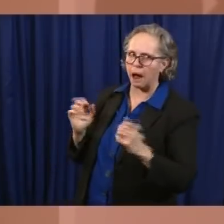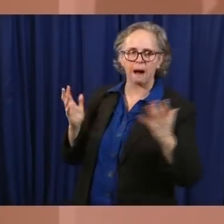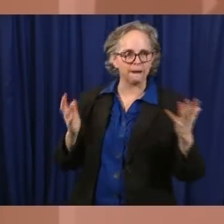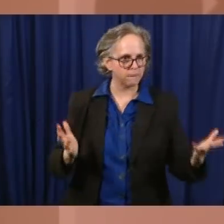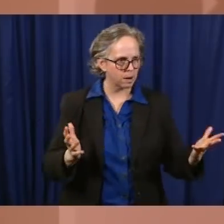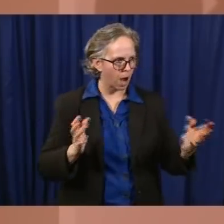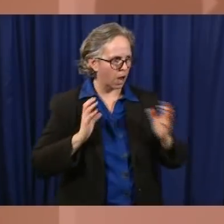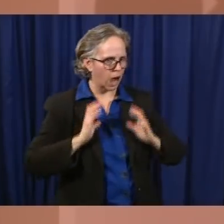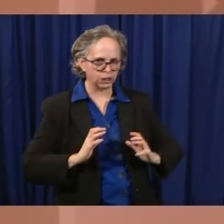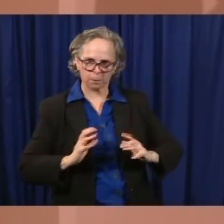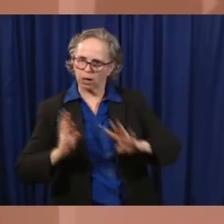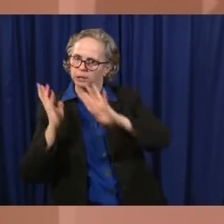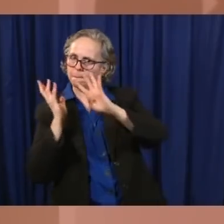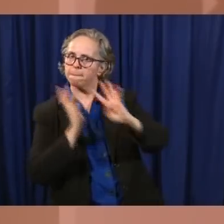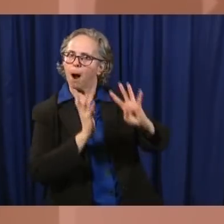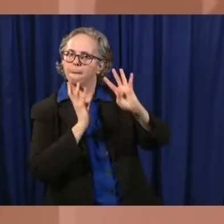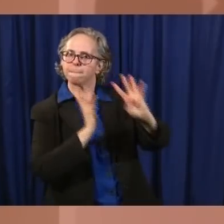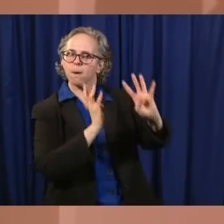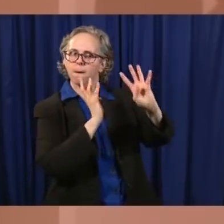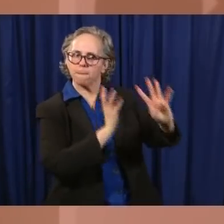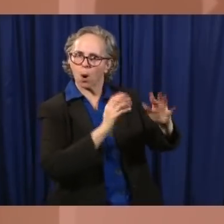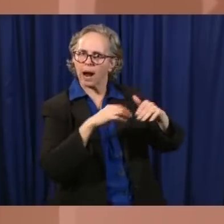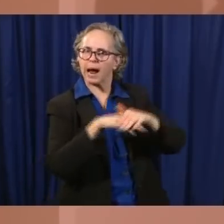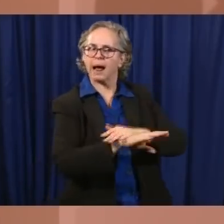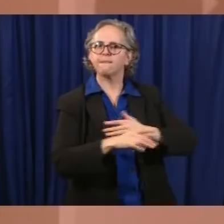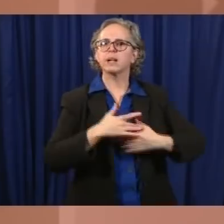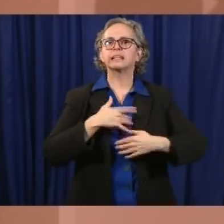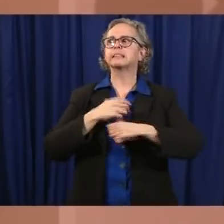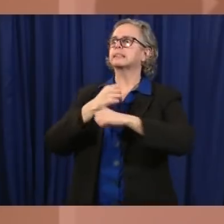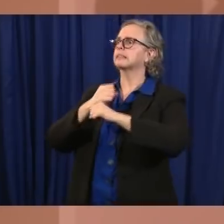THEY ARE GOING TO BE ABLE TO GO TO THE WORKPLACE, YOU WANT THEM